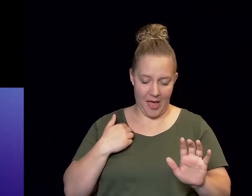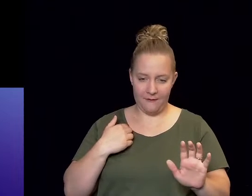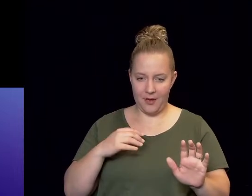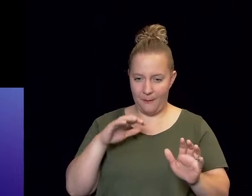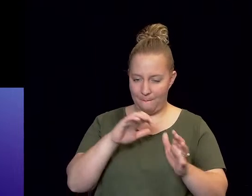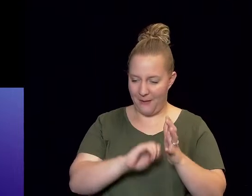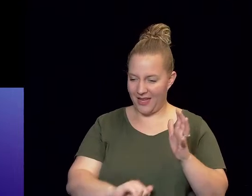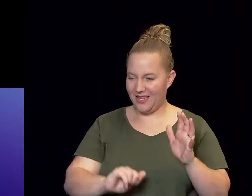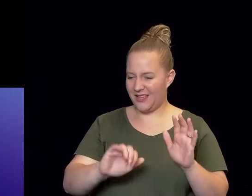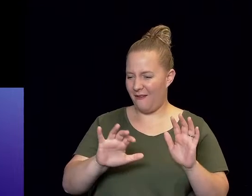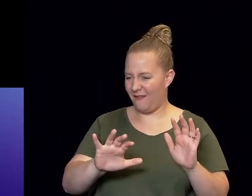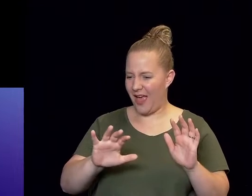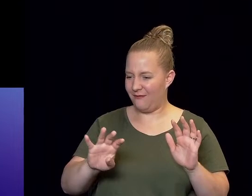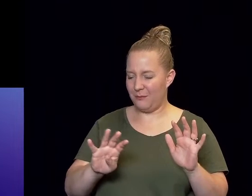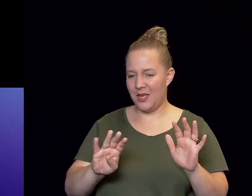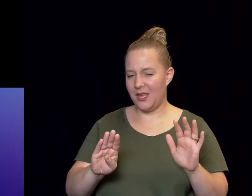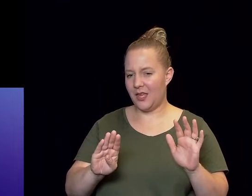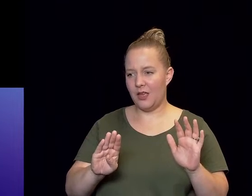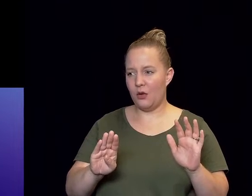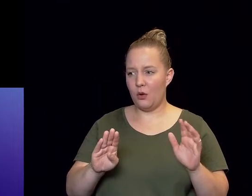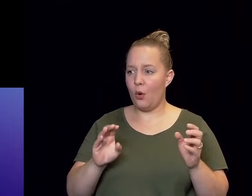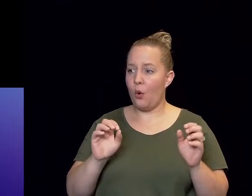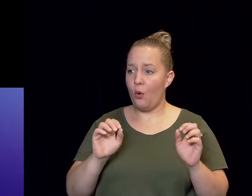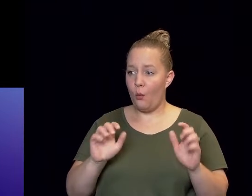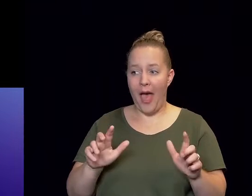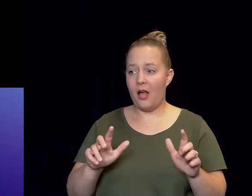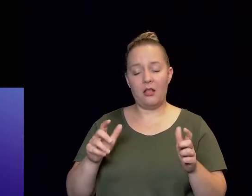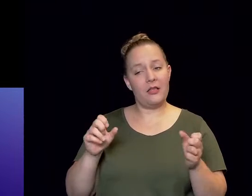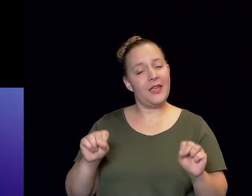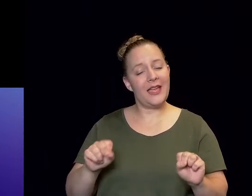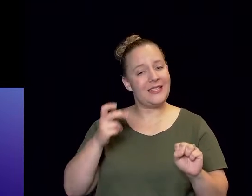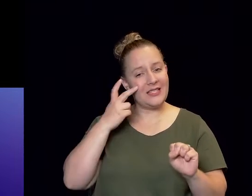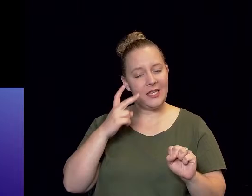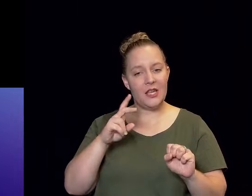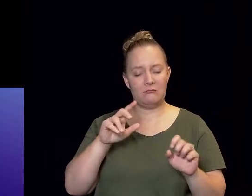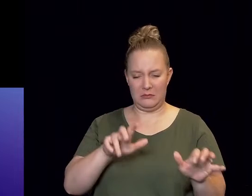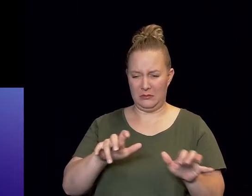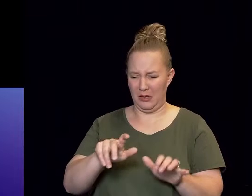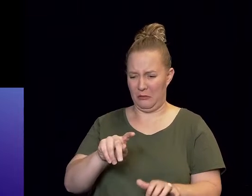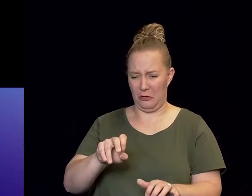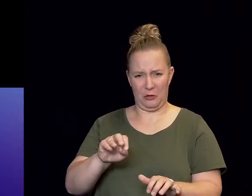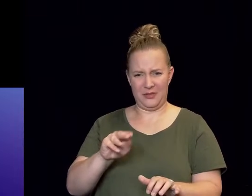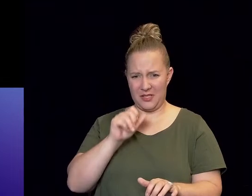5b. Well, hopefully we can see that these are not like terms because one of them has a b and